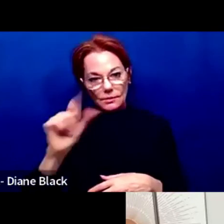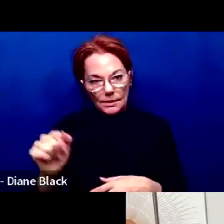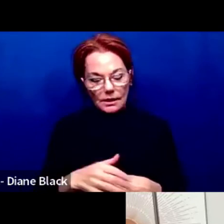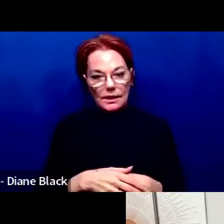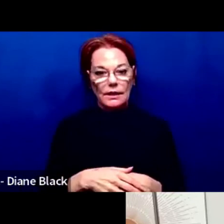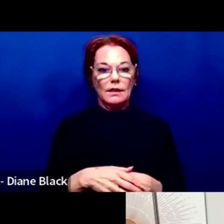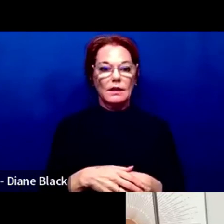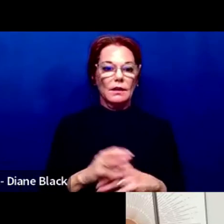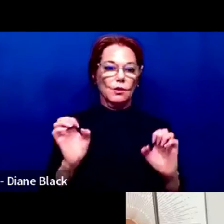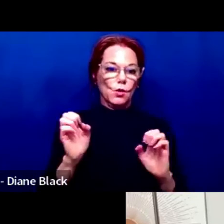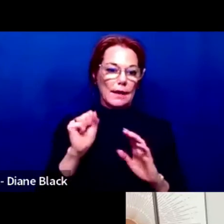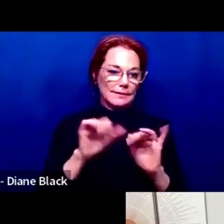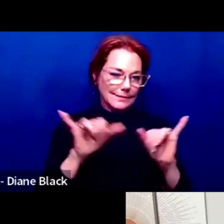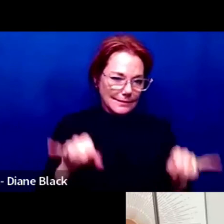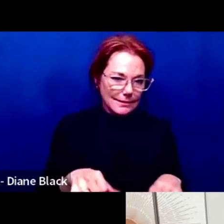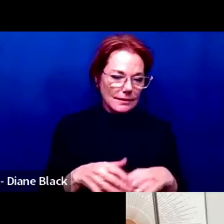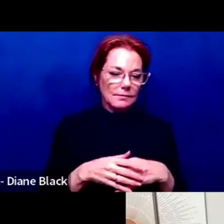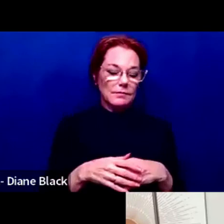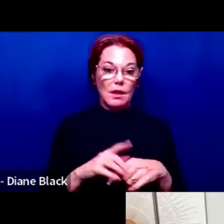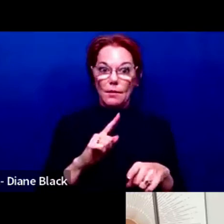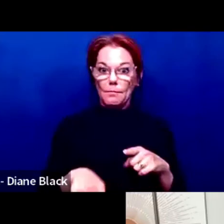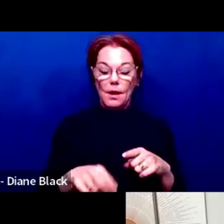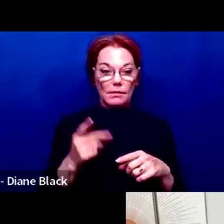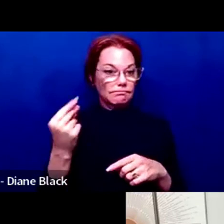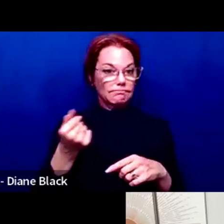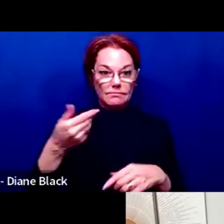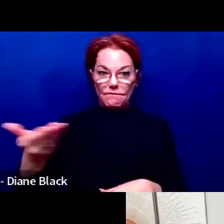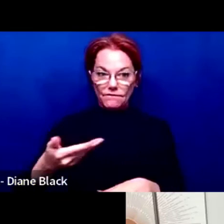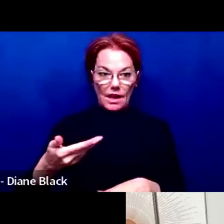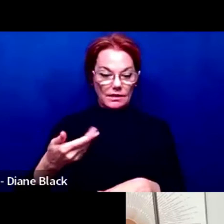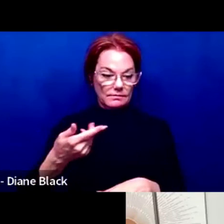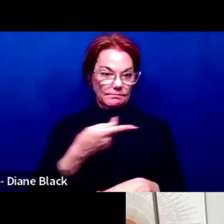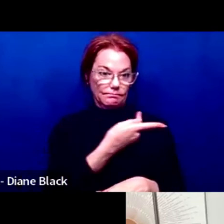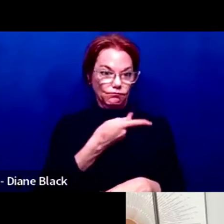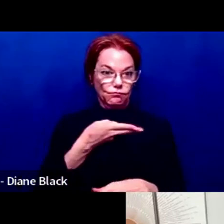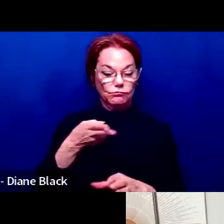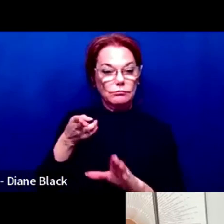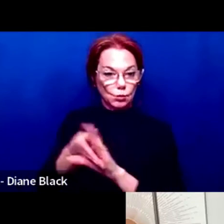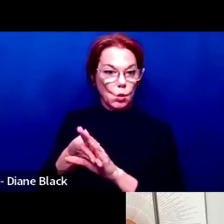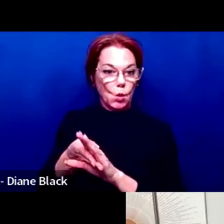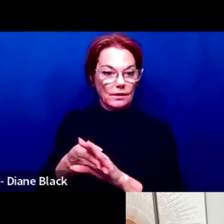we are in Maryland. But we got invited right off the bat, to submit, you know, our CVs, and